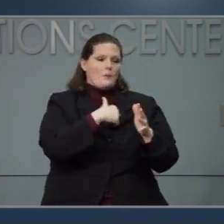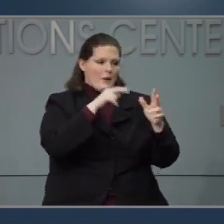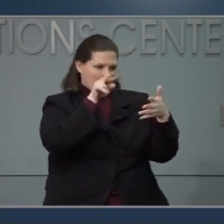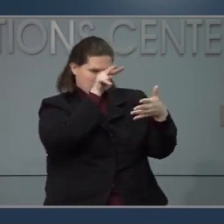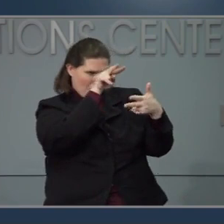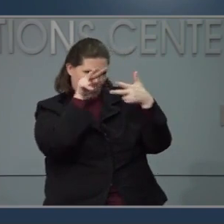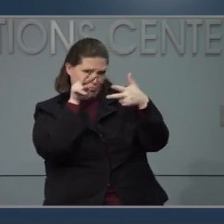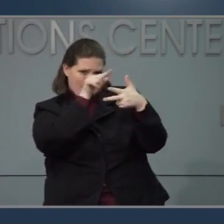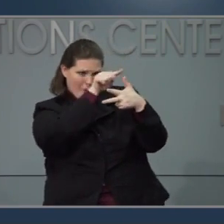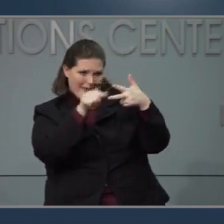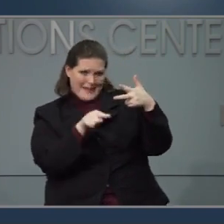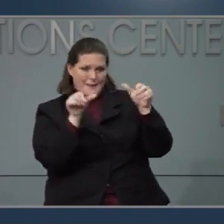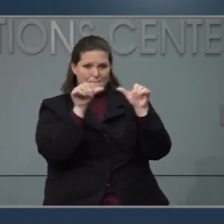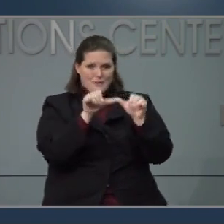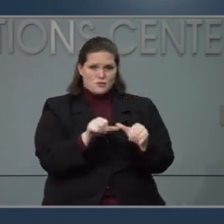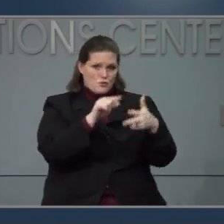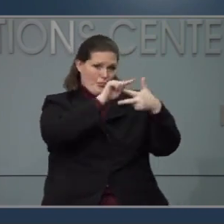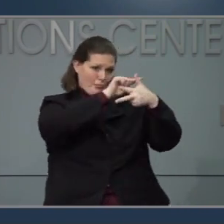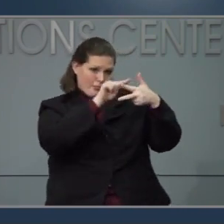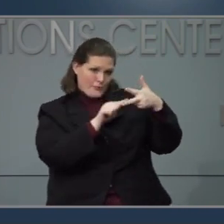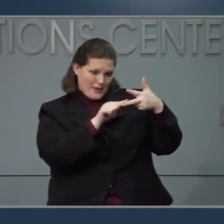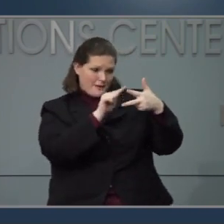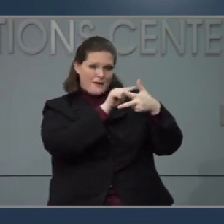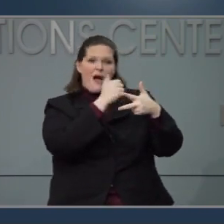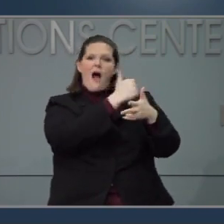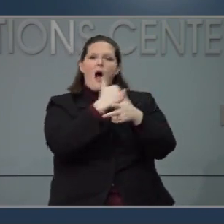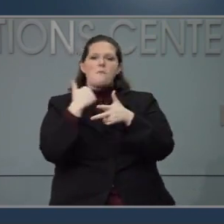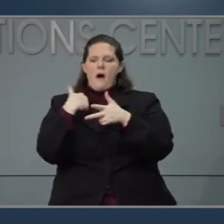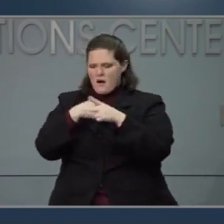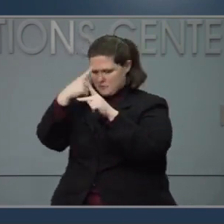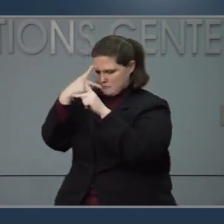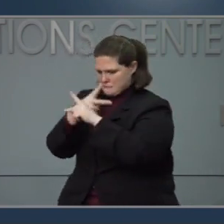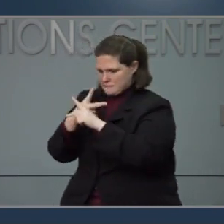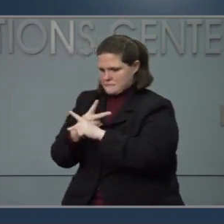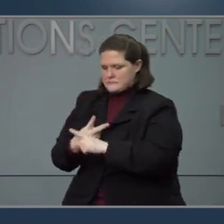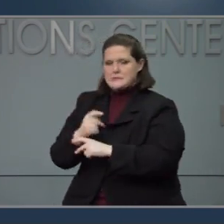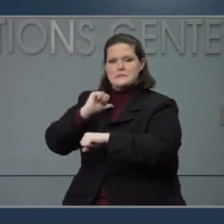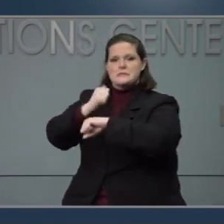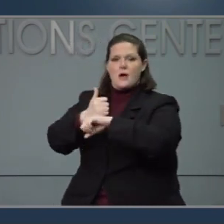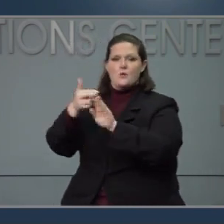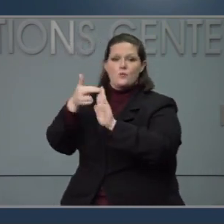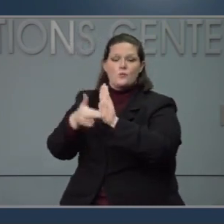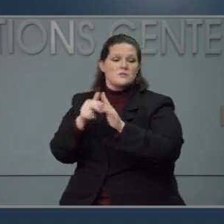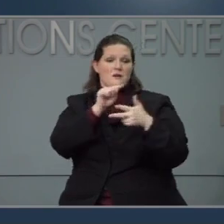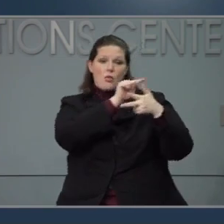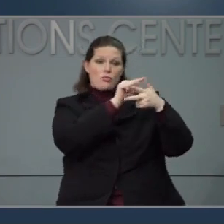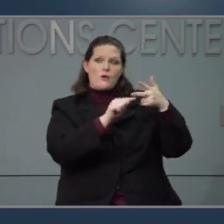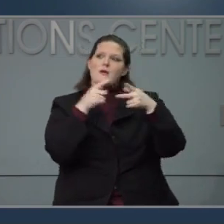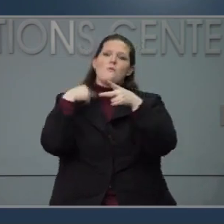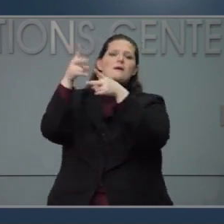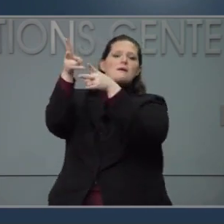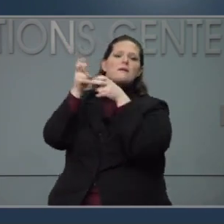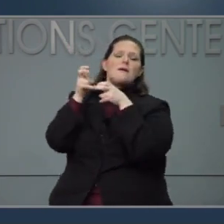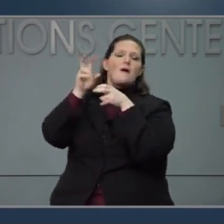NO ONE METRIC PROVIDES A COMPLETE PICTURE, WE USE A COMBINATION OF THREE METRICS TO CATEGORIZE COUNTIES.